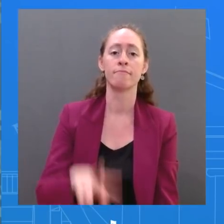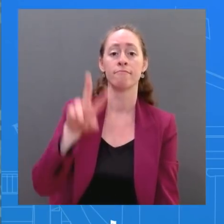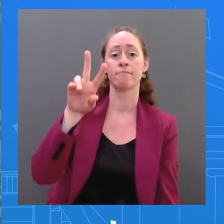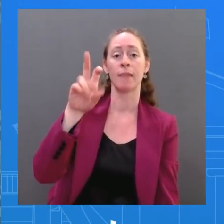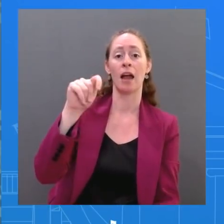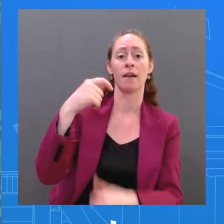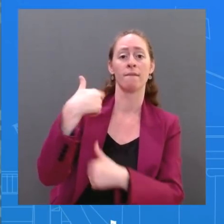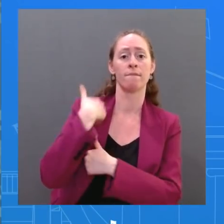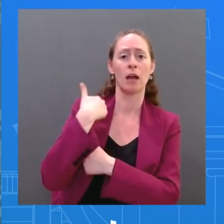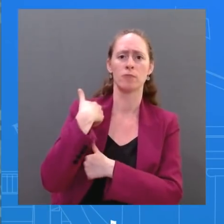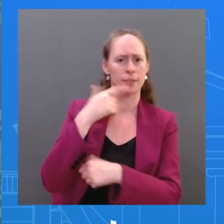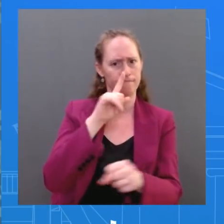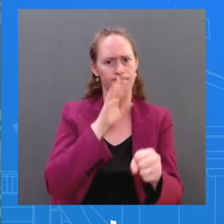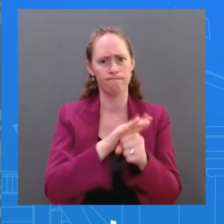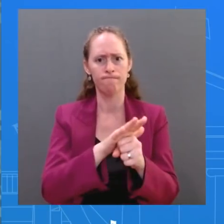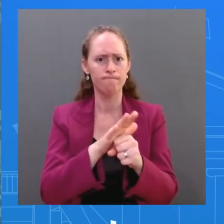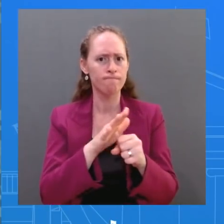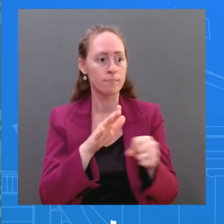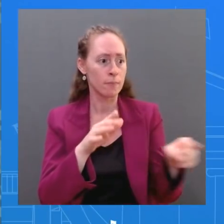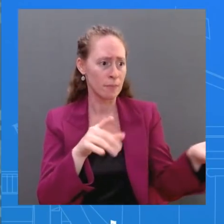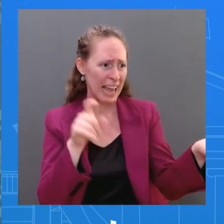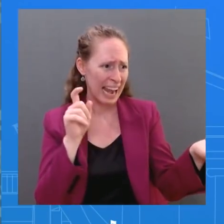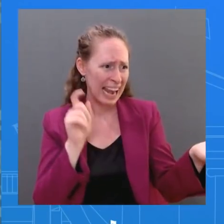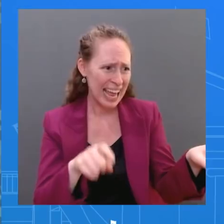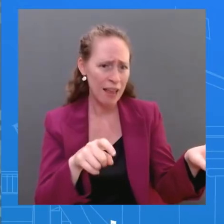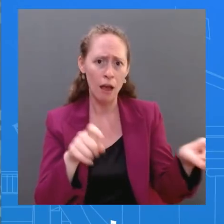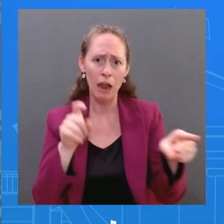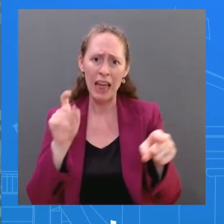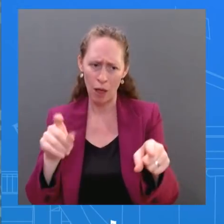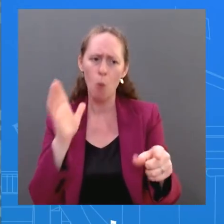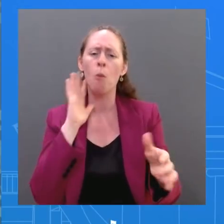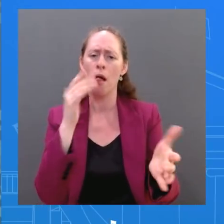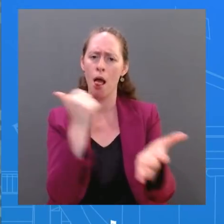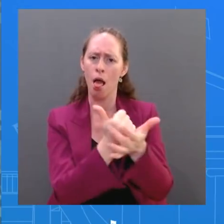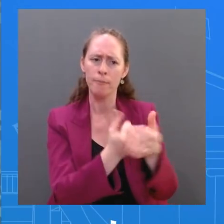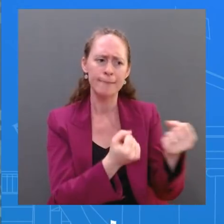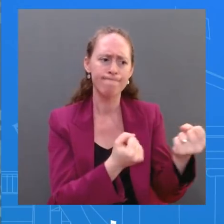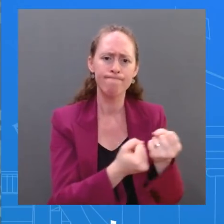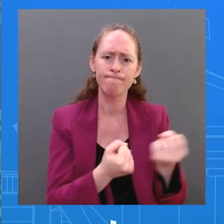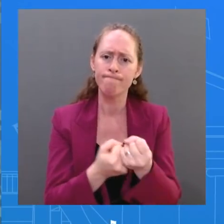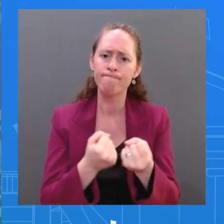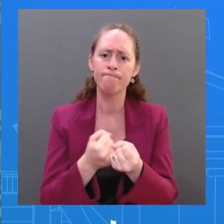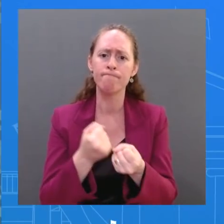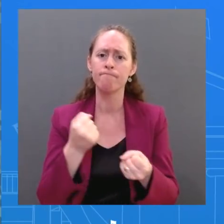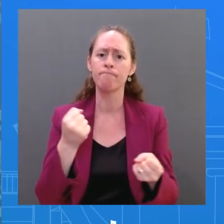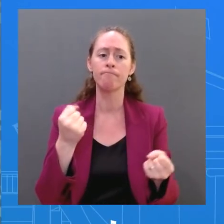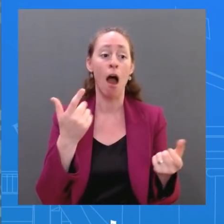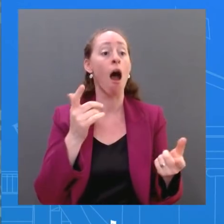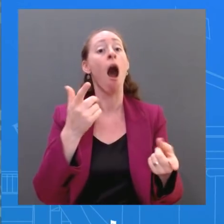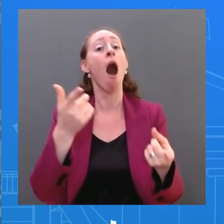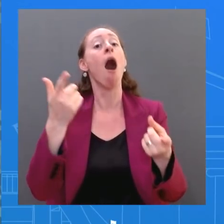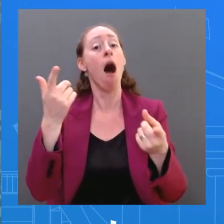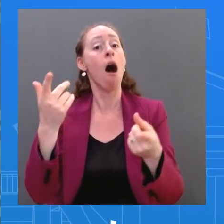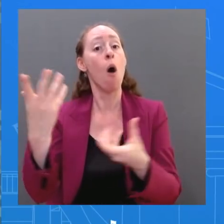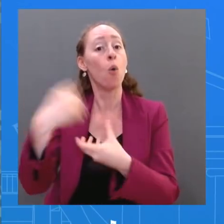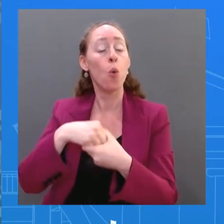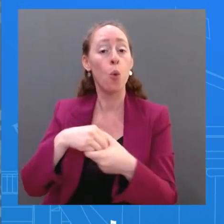to their veterans as well. As you note, current regulation doesn't allow for the VA to provide abortions.